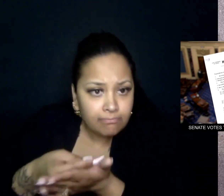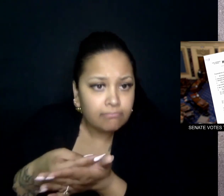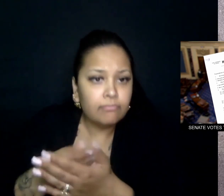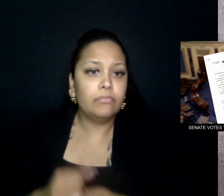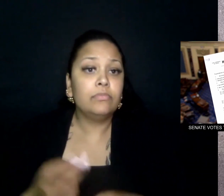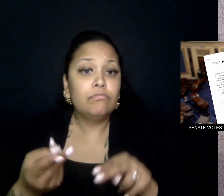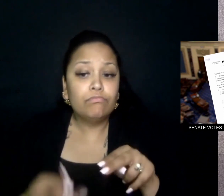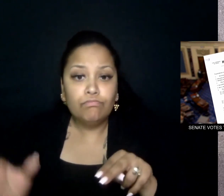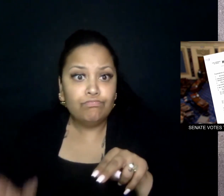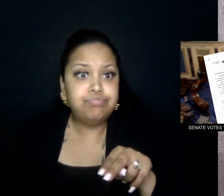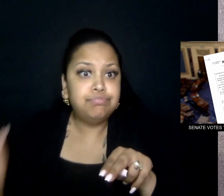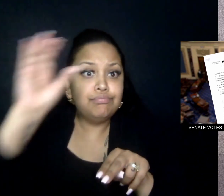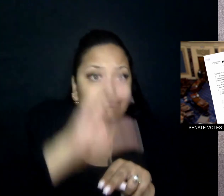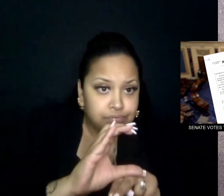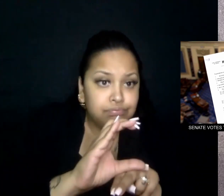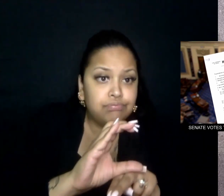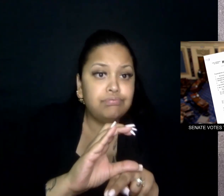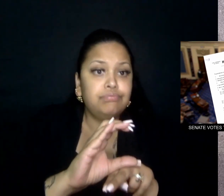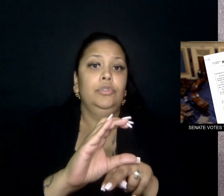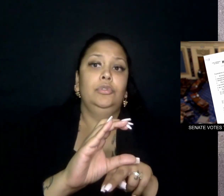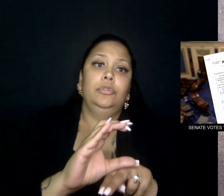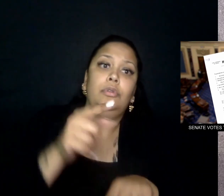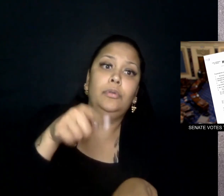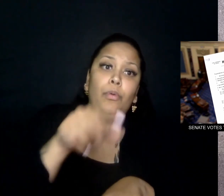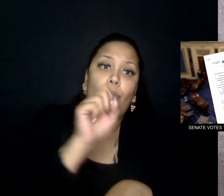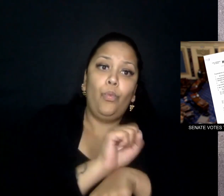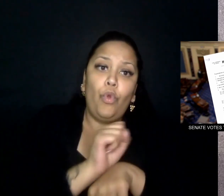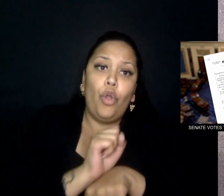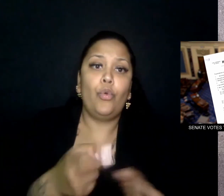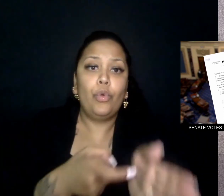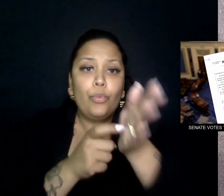and increases work requirements for some food stamp recipients.